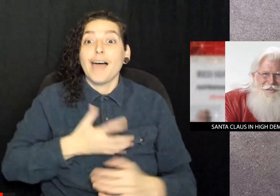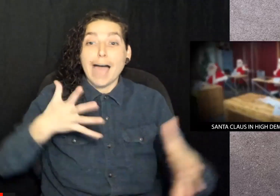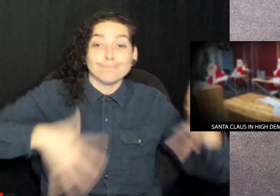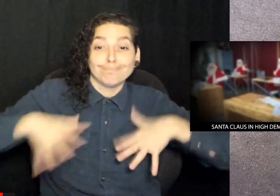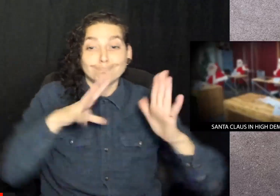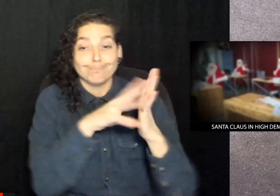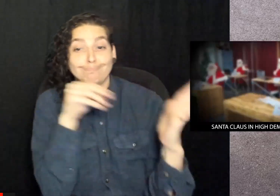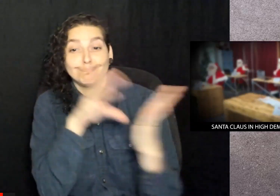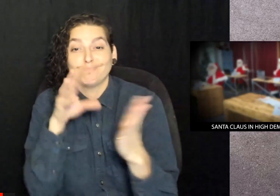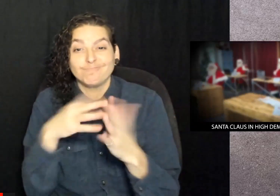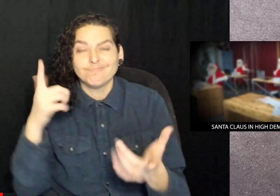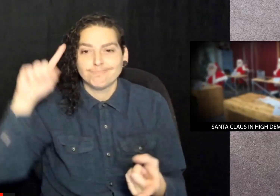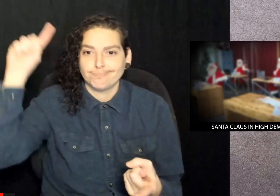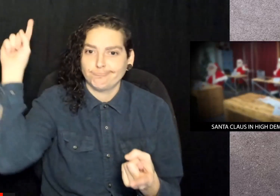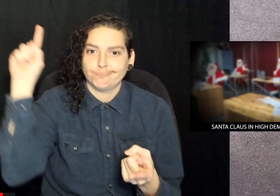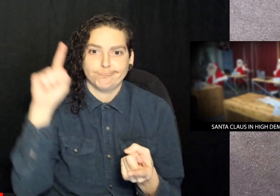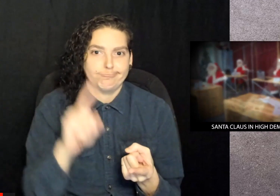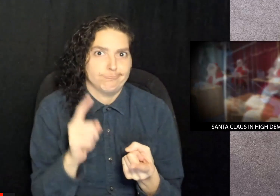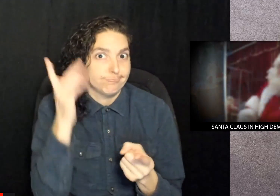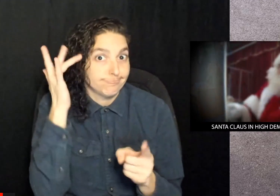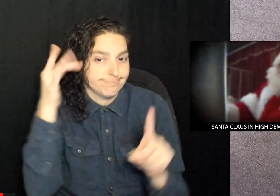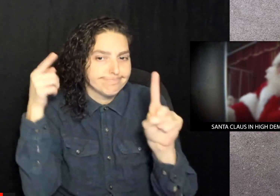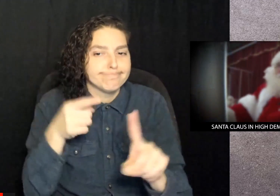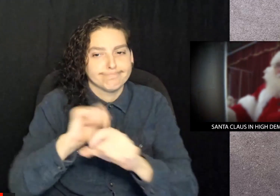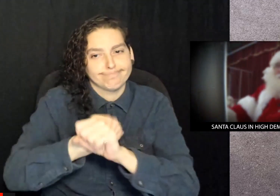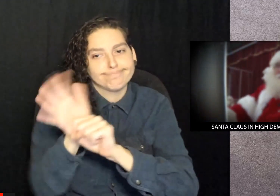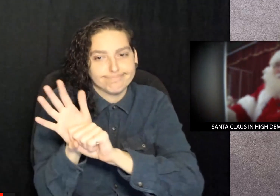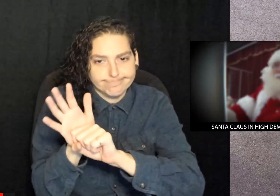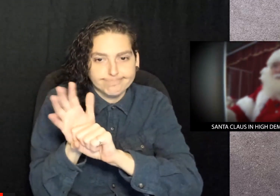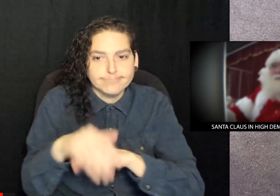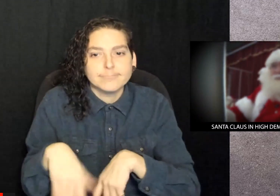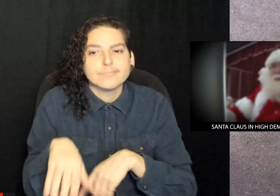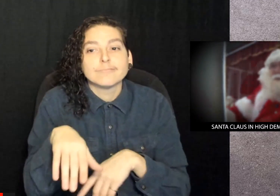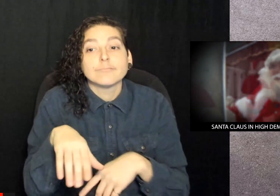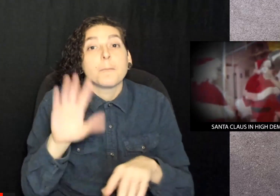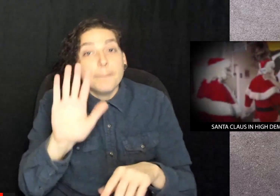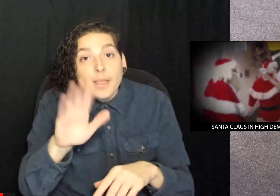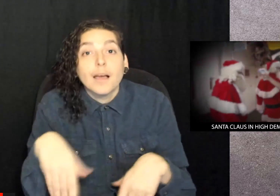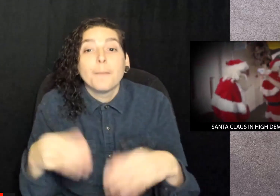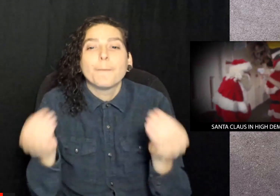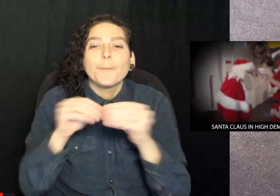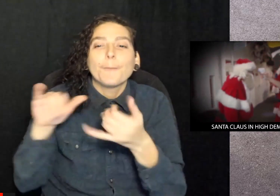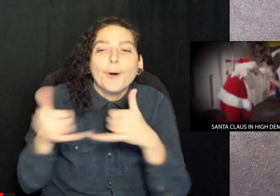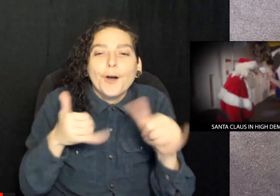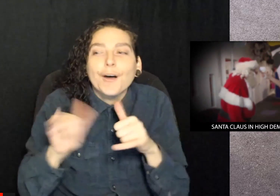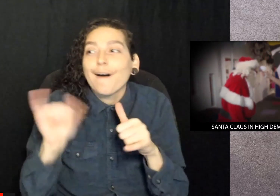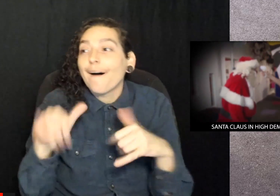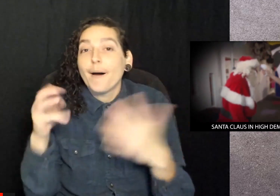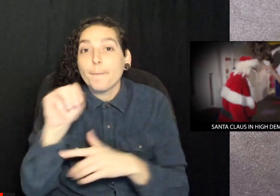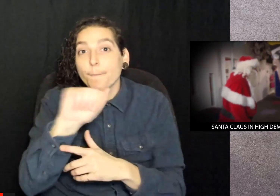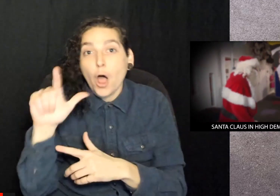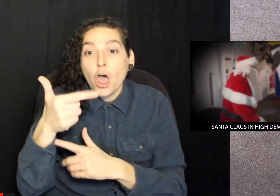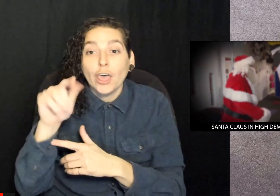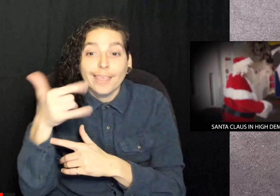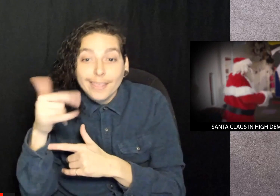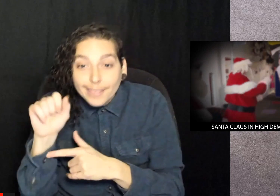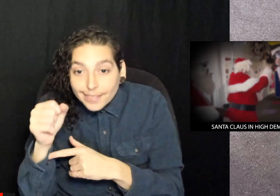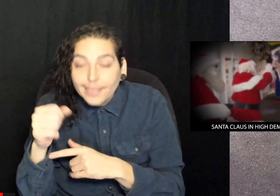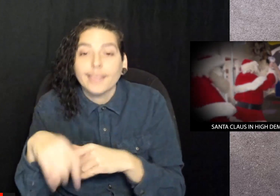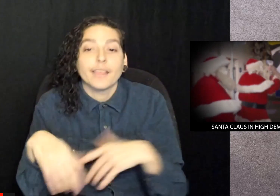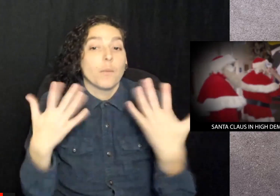a large number of Santa impersonators have been sidelined due to covid but there are